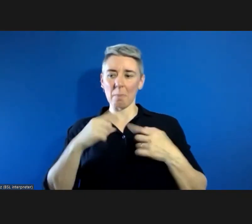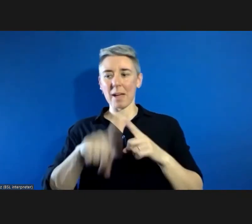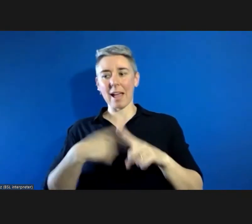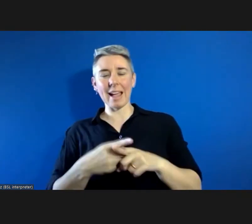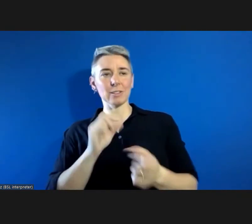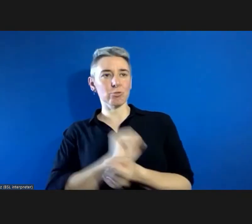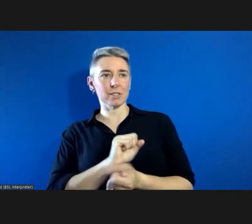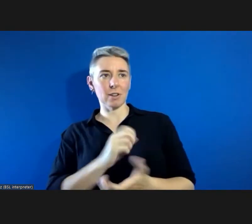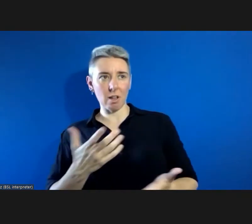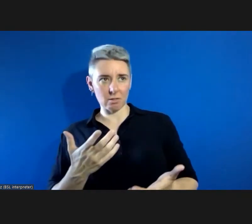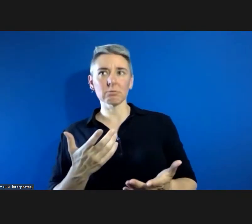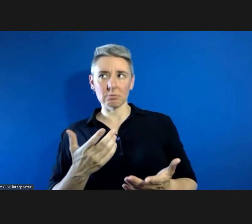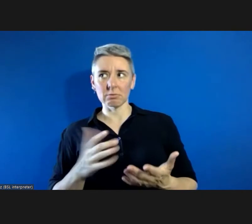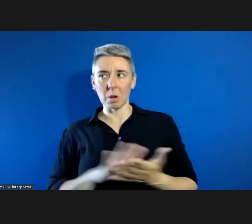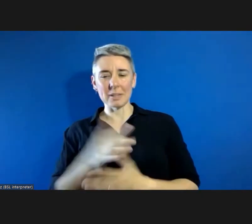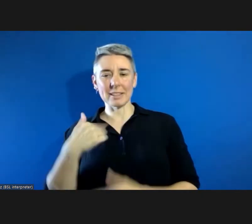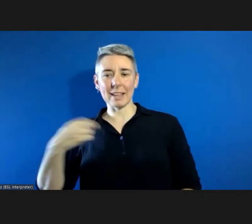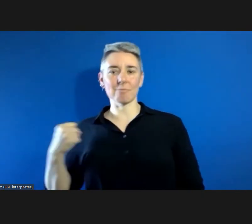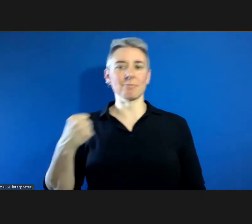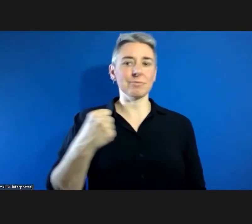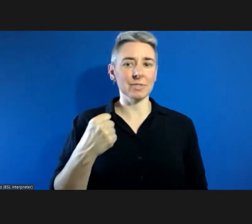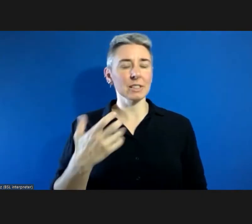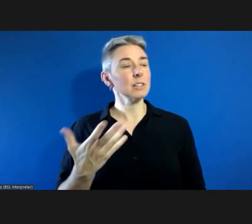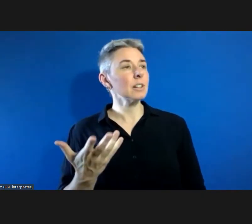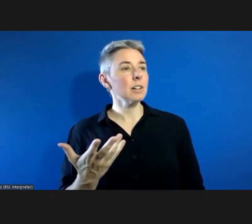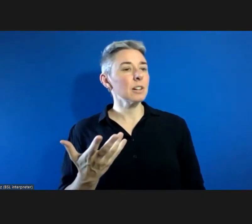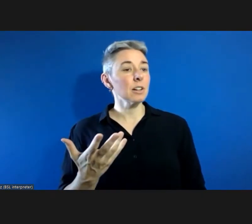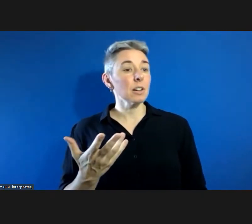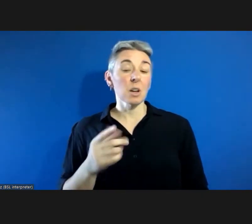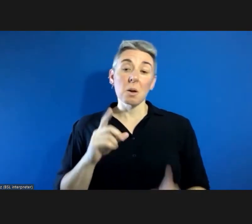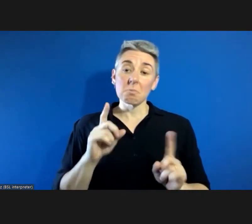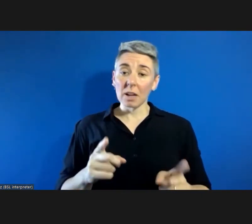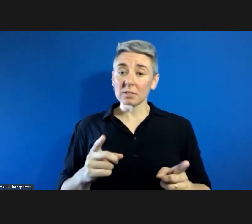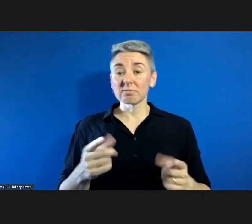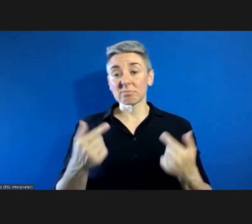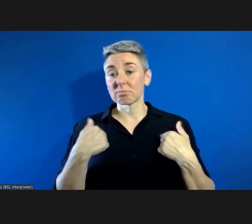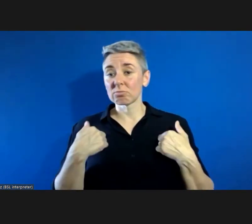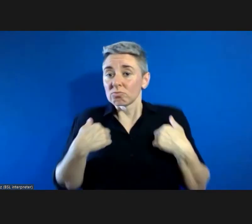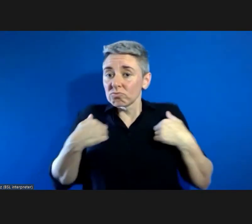have got very, very broad shoulders, we're always shrugging things off, and despite the evidence of